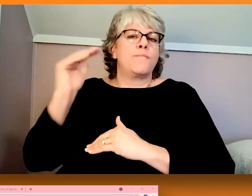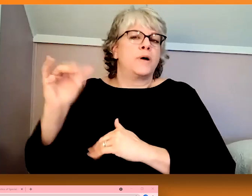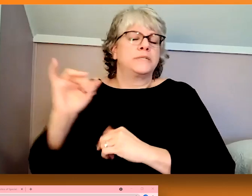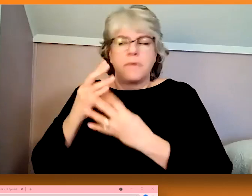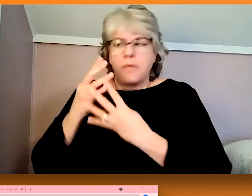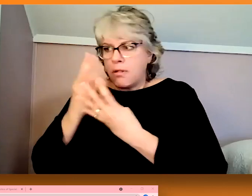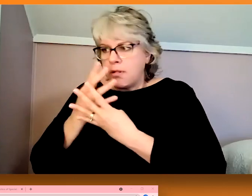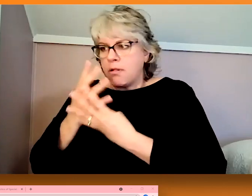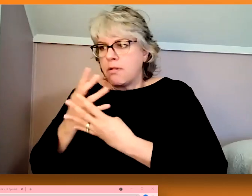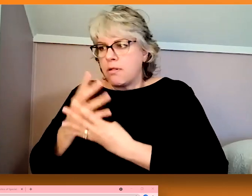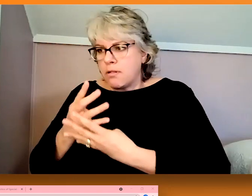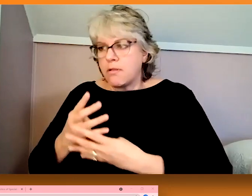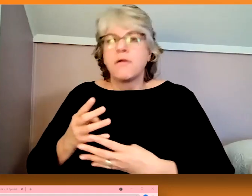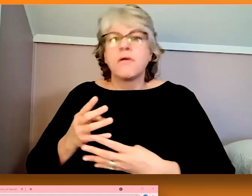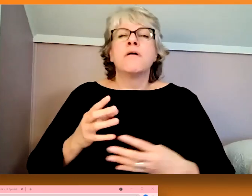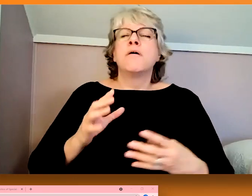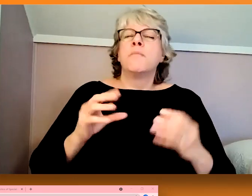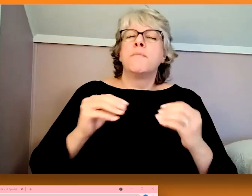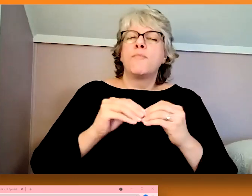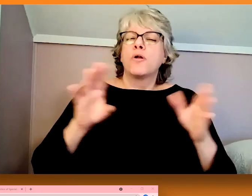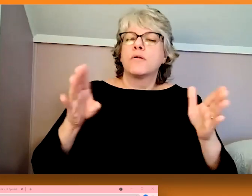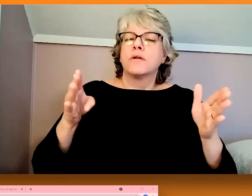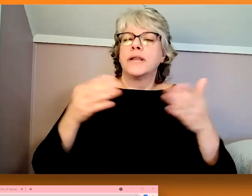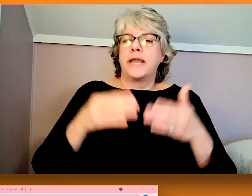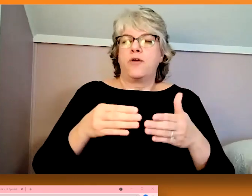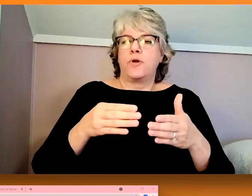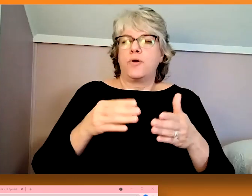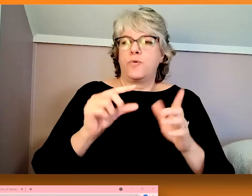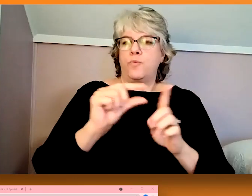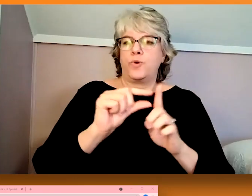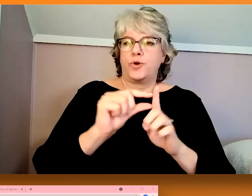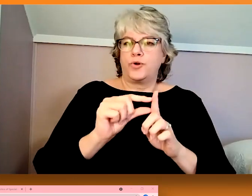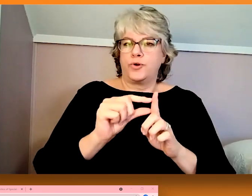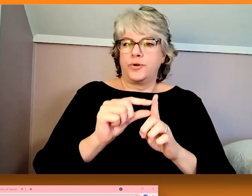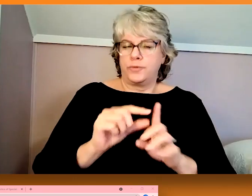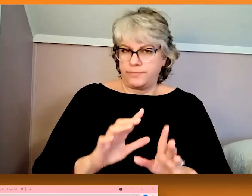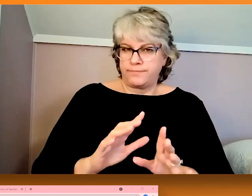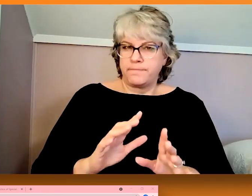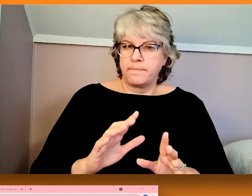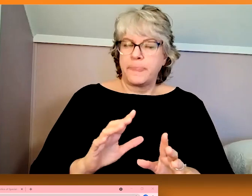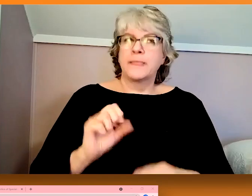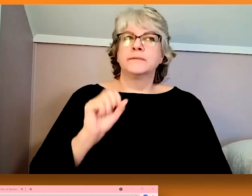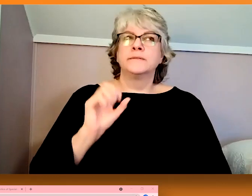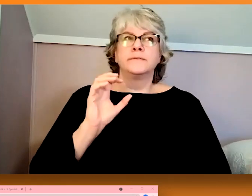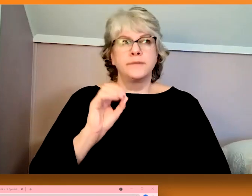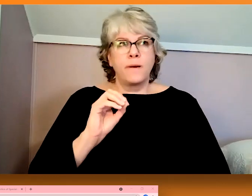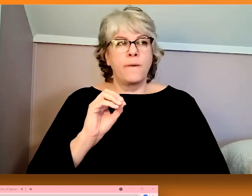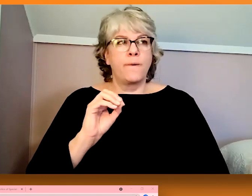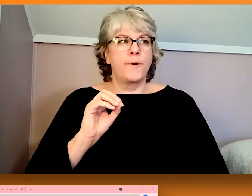So what I would suggest when you're playing with this is to try to keep your search